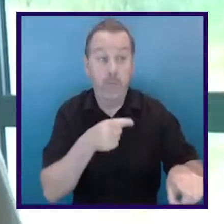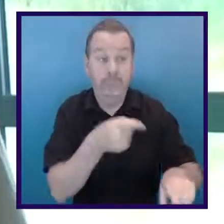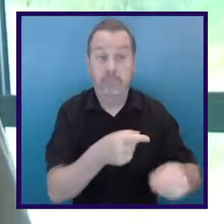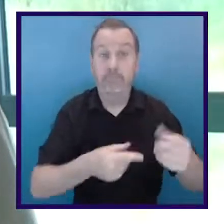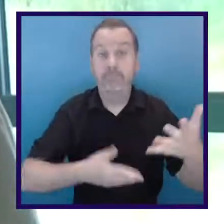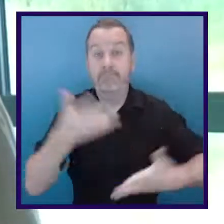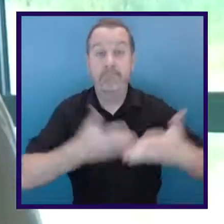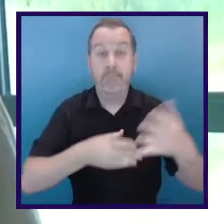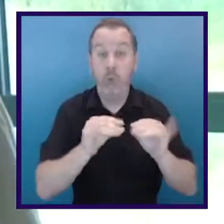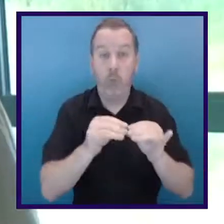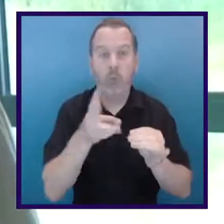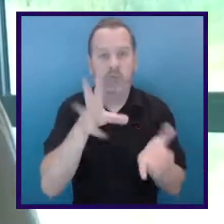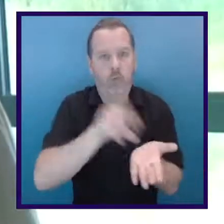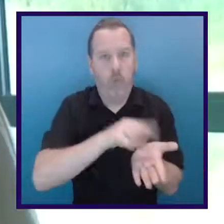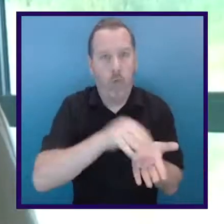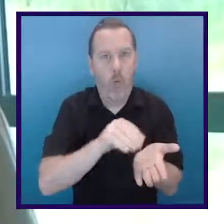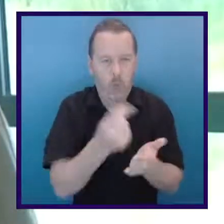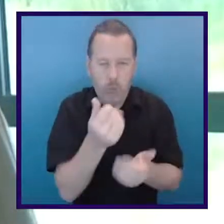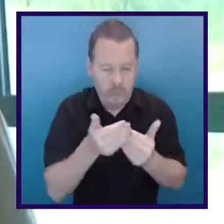available in the coming days on our website.